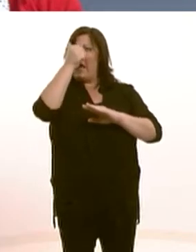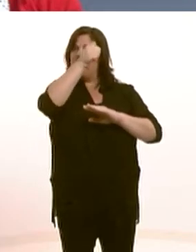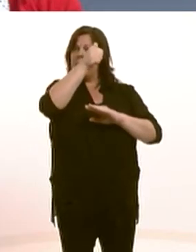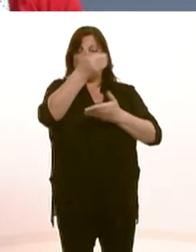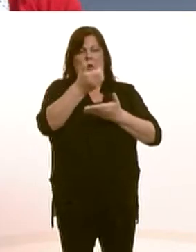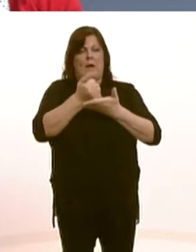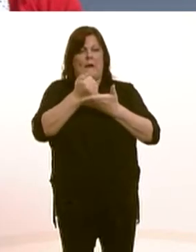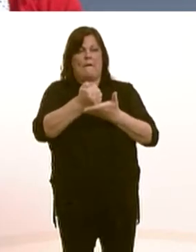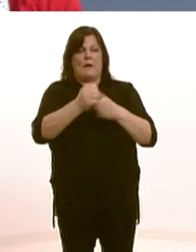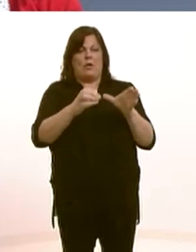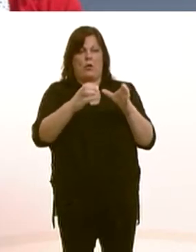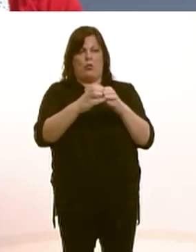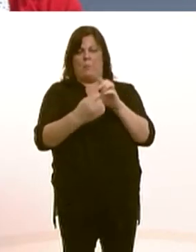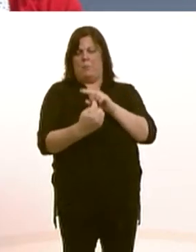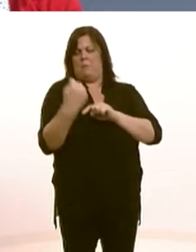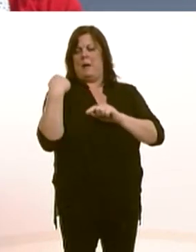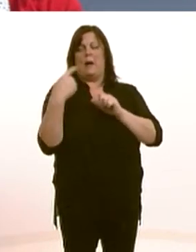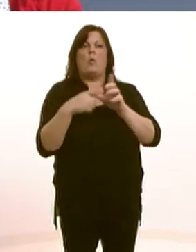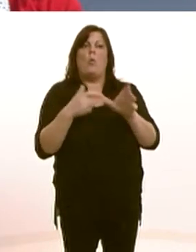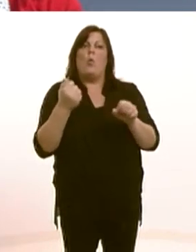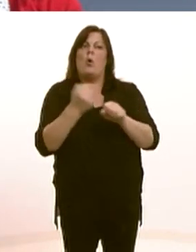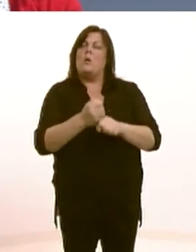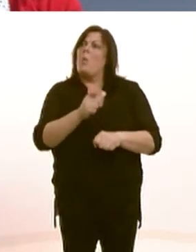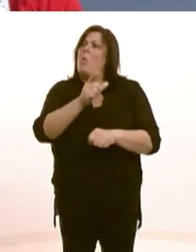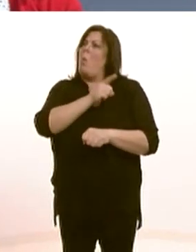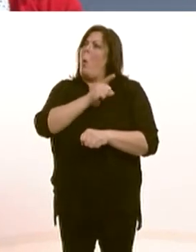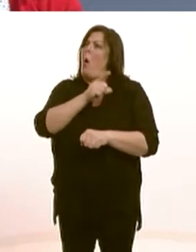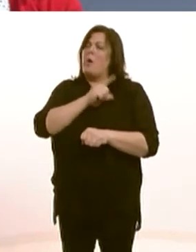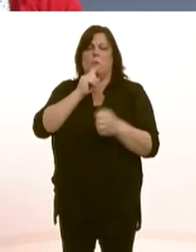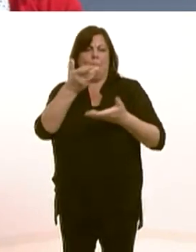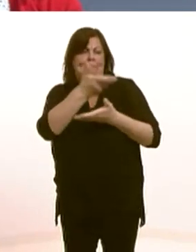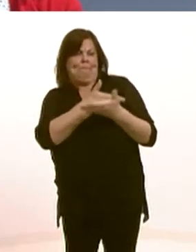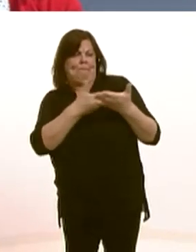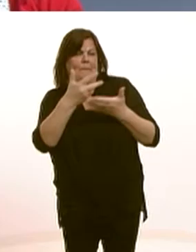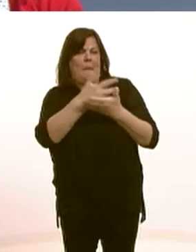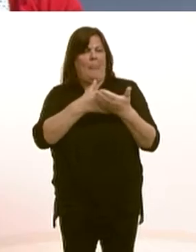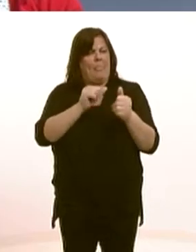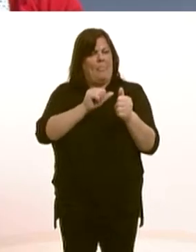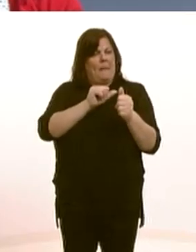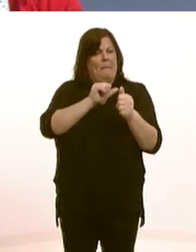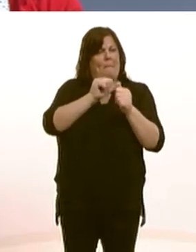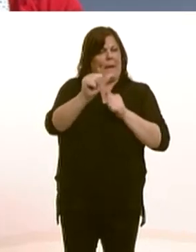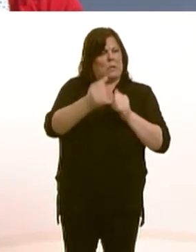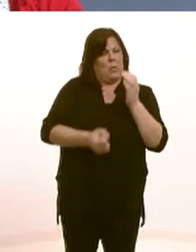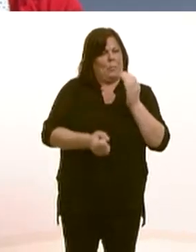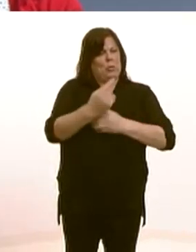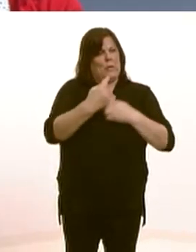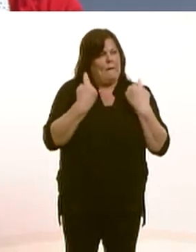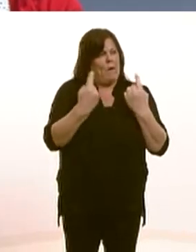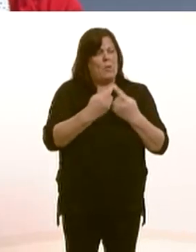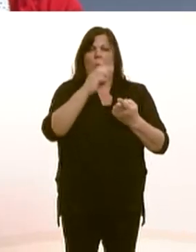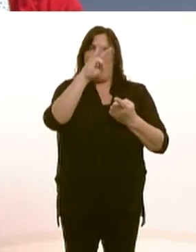August in order to secure the best possible outcome for Wales from the Brexit negotiations.